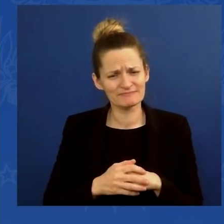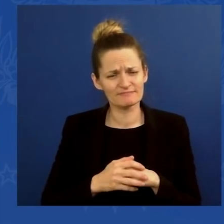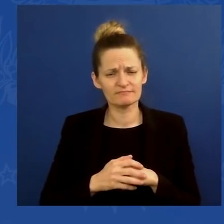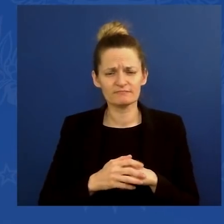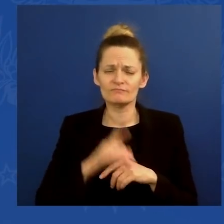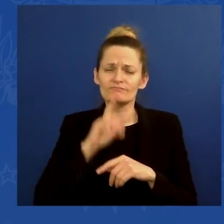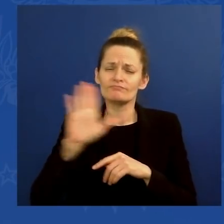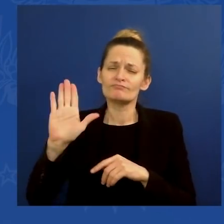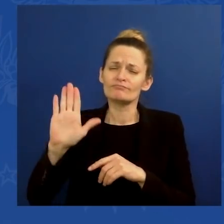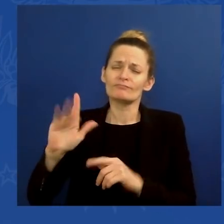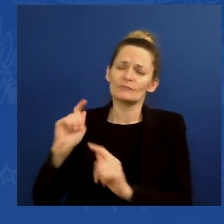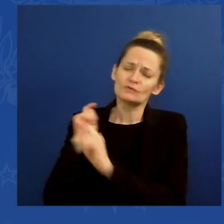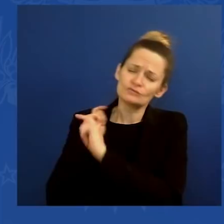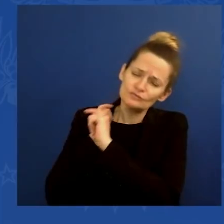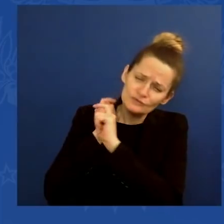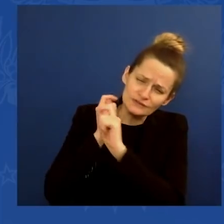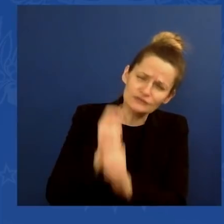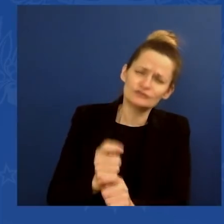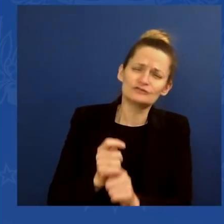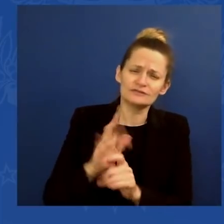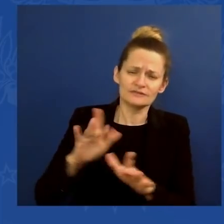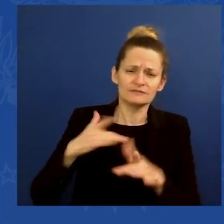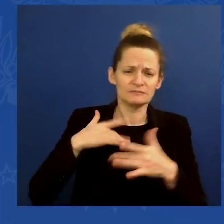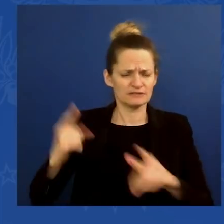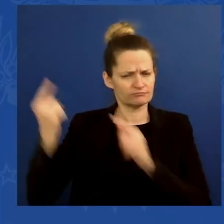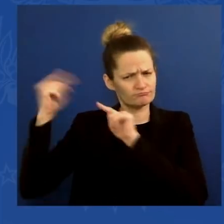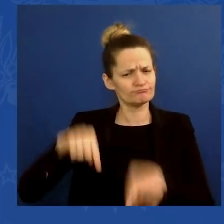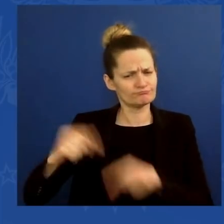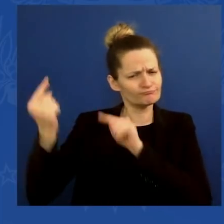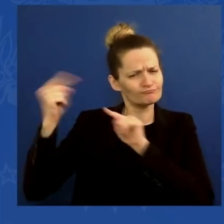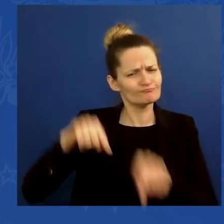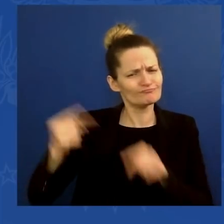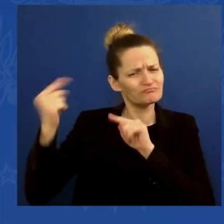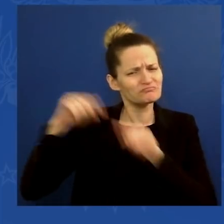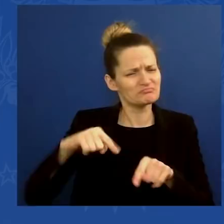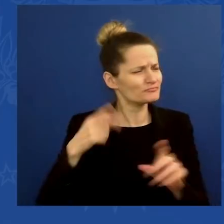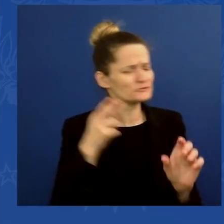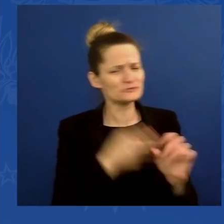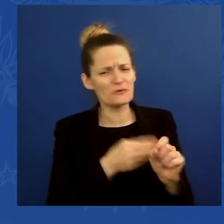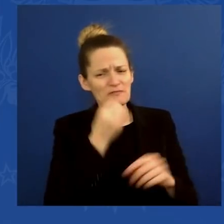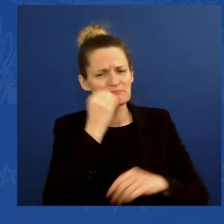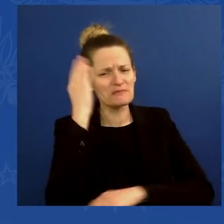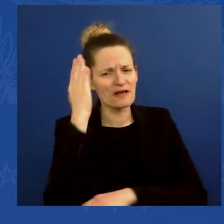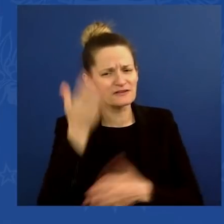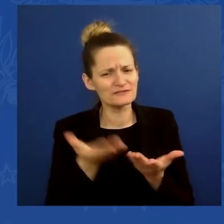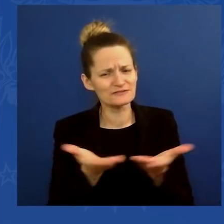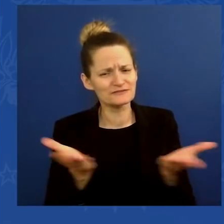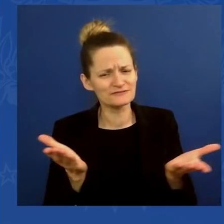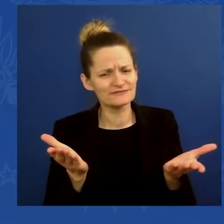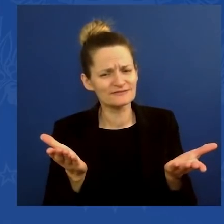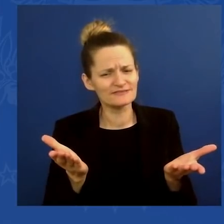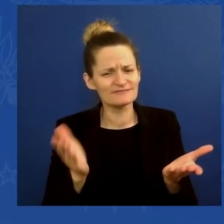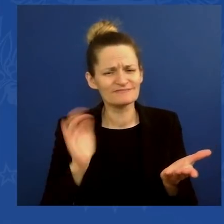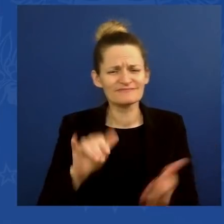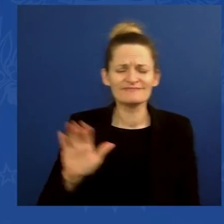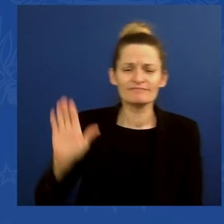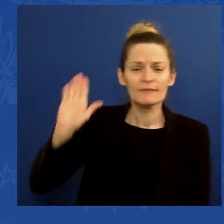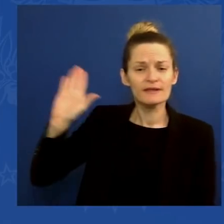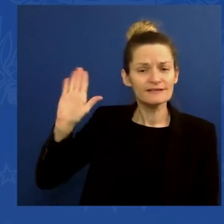had been the traditional participation in this lunch over the years. But we know that he is with us in spirit